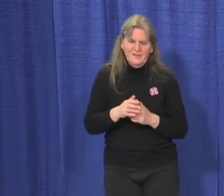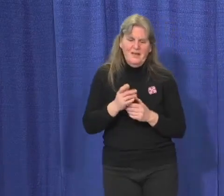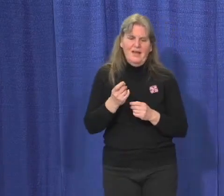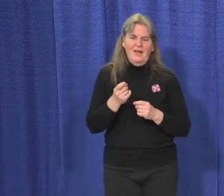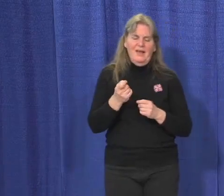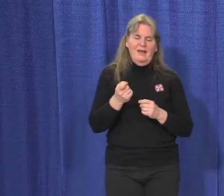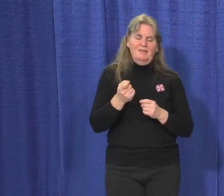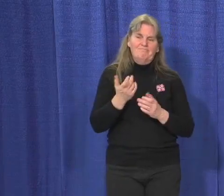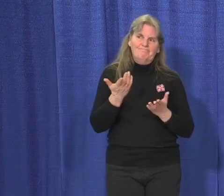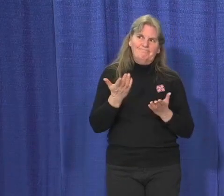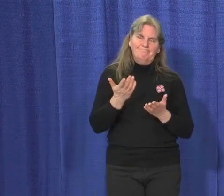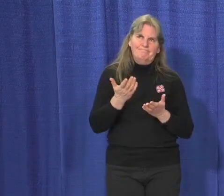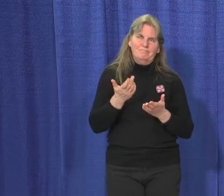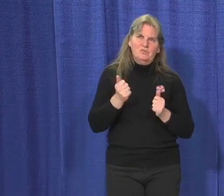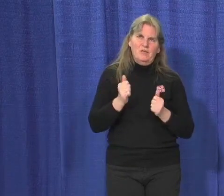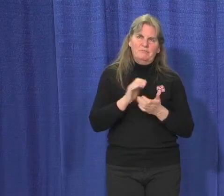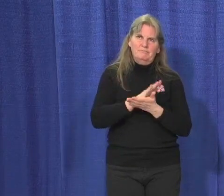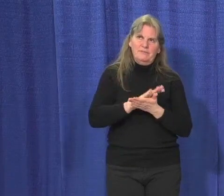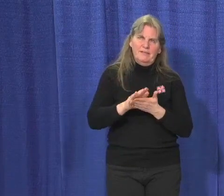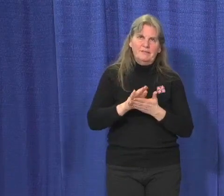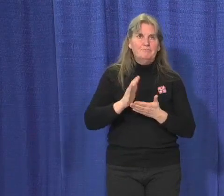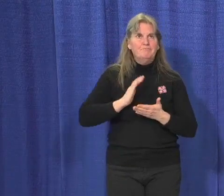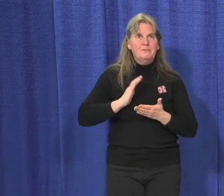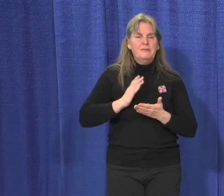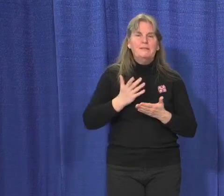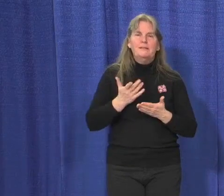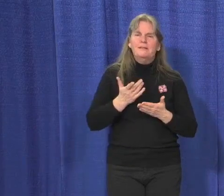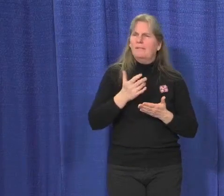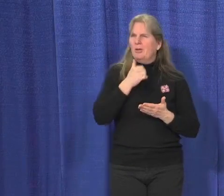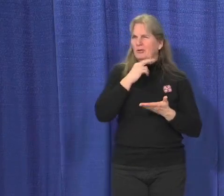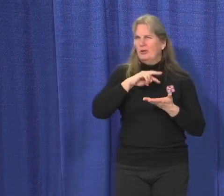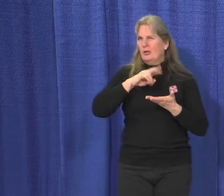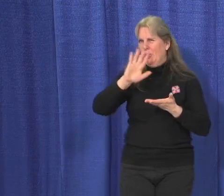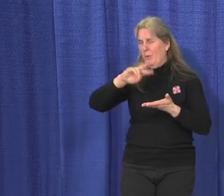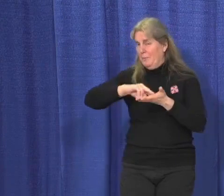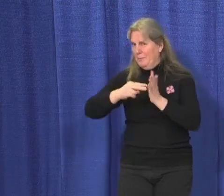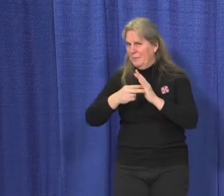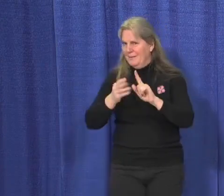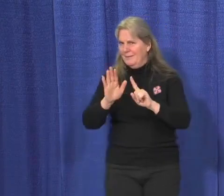There is nice and there is nice. It depends what you're alluding